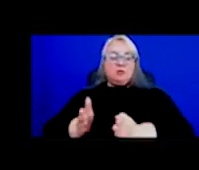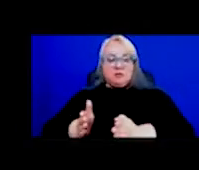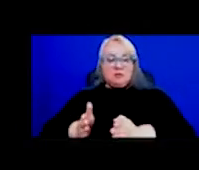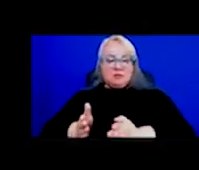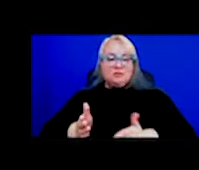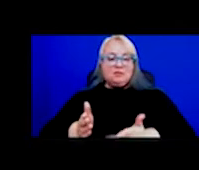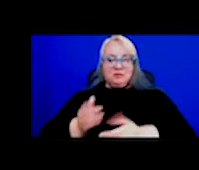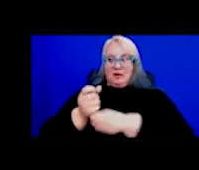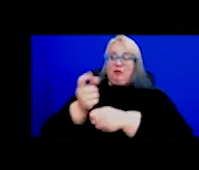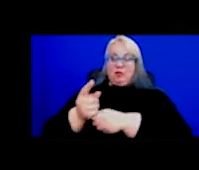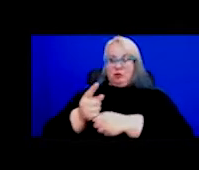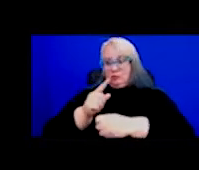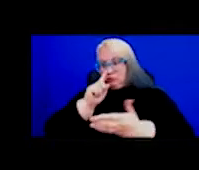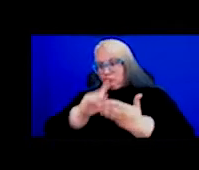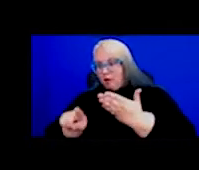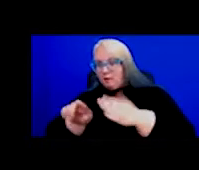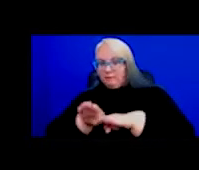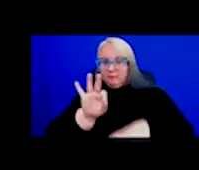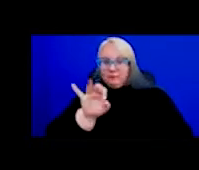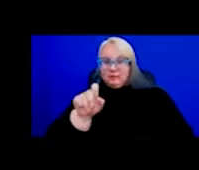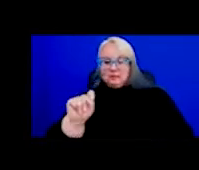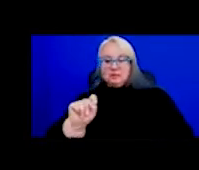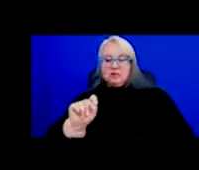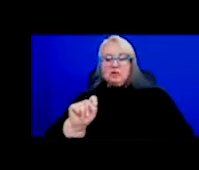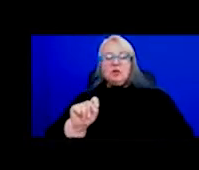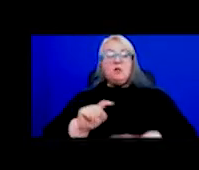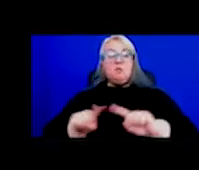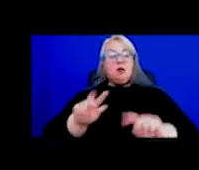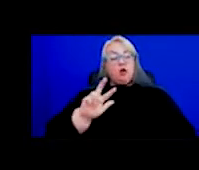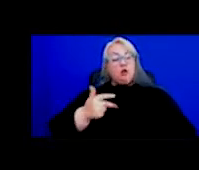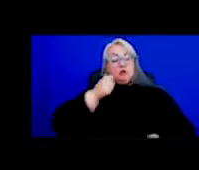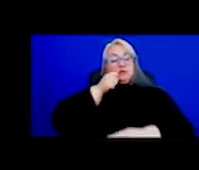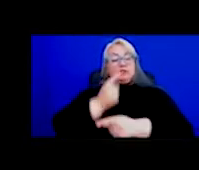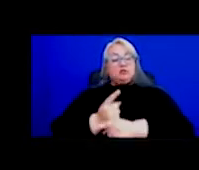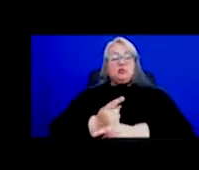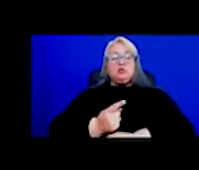trying to do primary prevention we don't do nearly enough and when I think about primary prevention